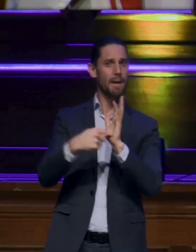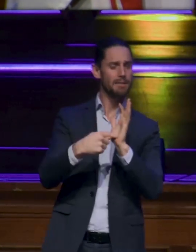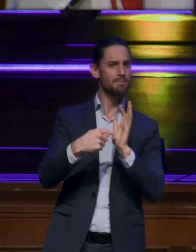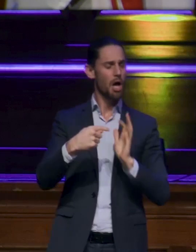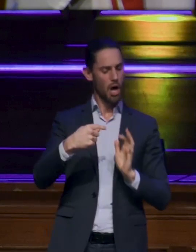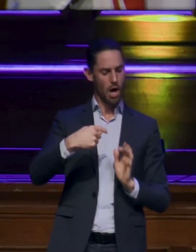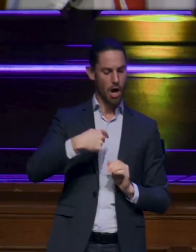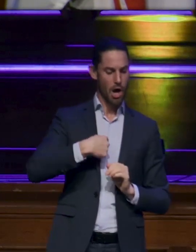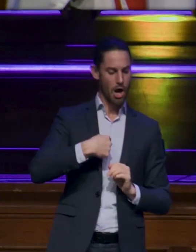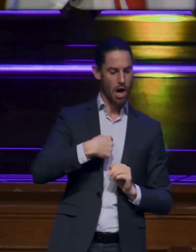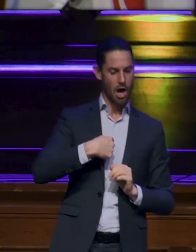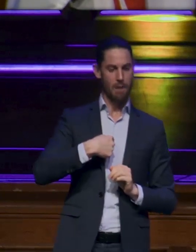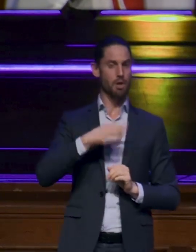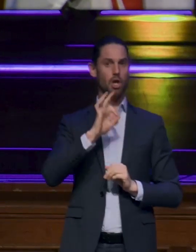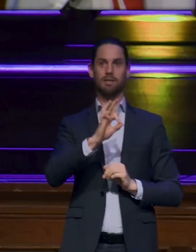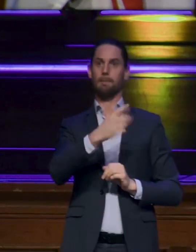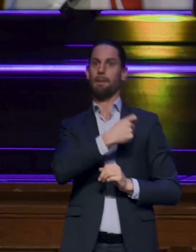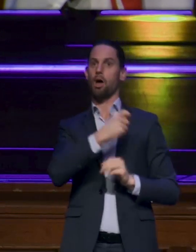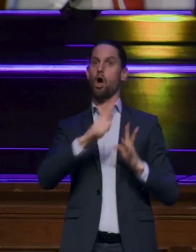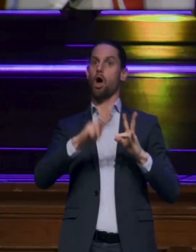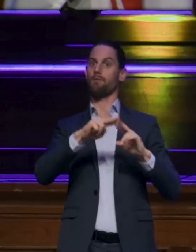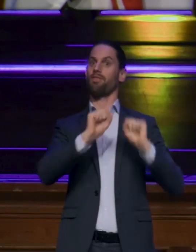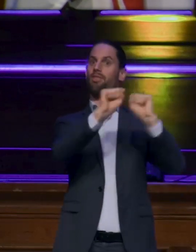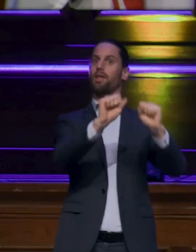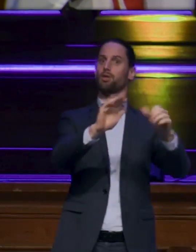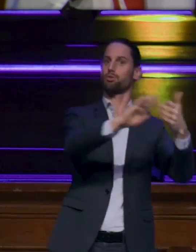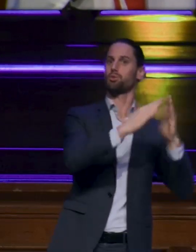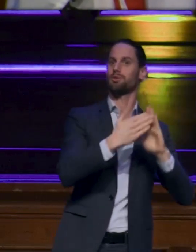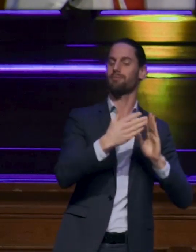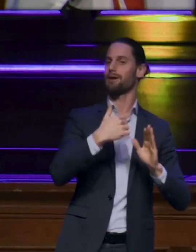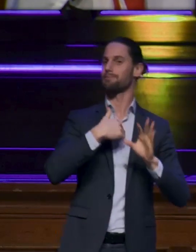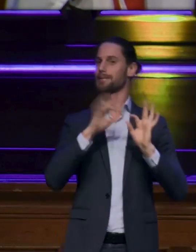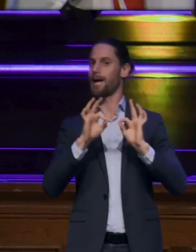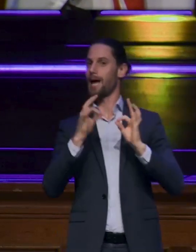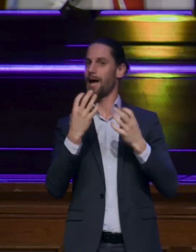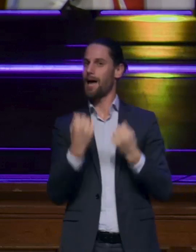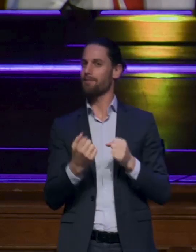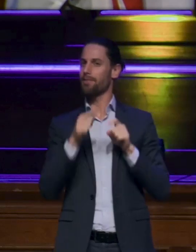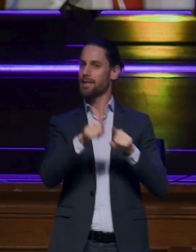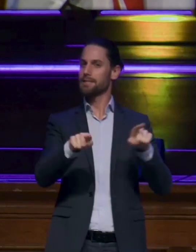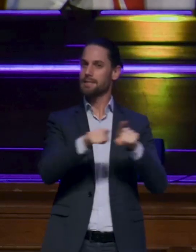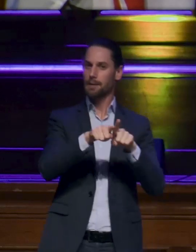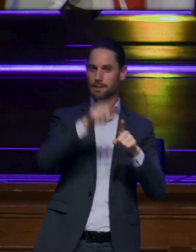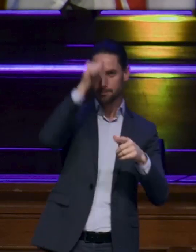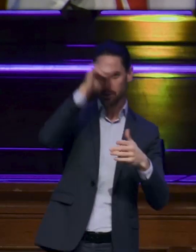i'm not a member of the community i'm not i'm not the one having those experiences and that context it would be for them to answer i'm never one to